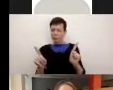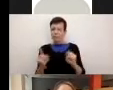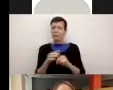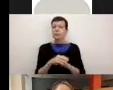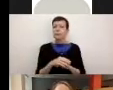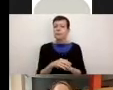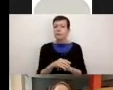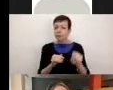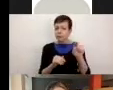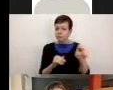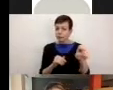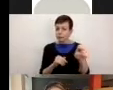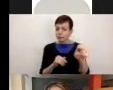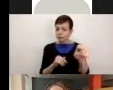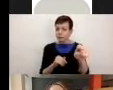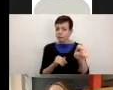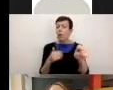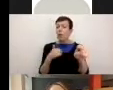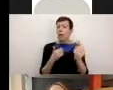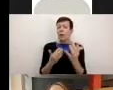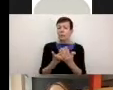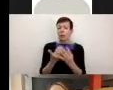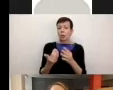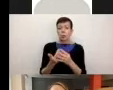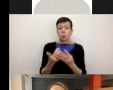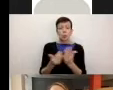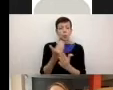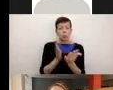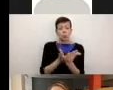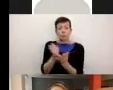The Create & Develop stream is for the creation and development of artistic projects that